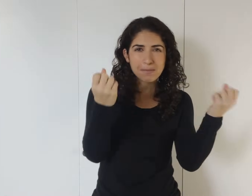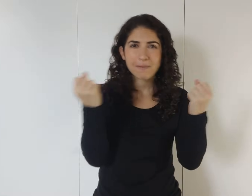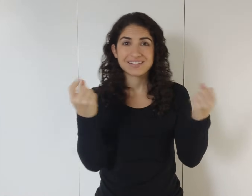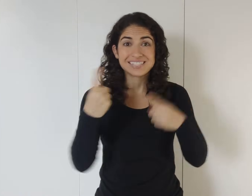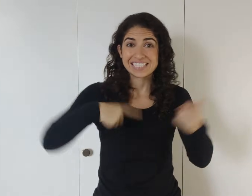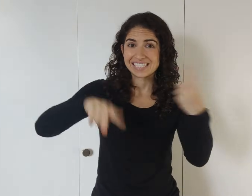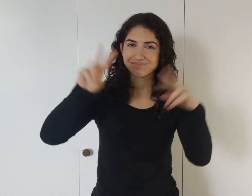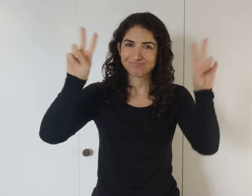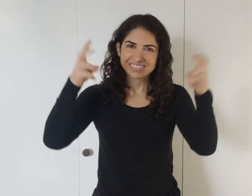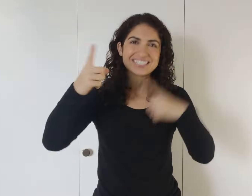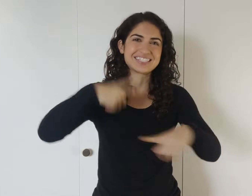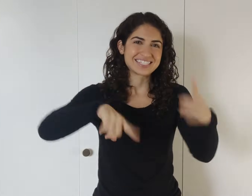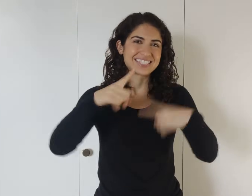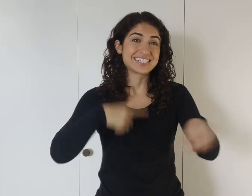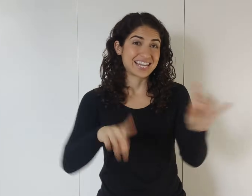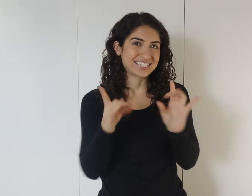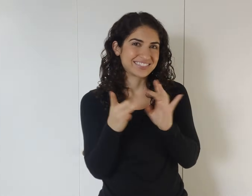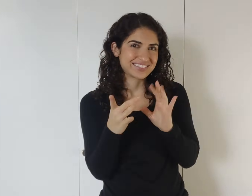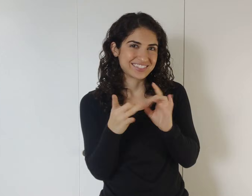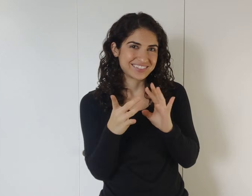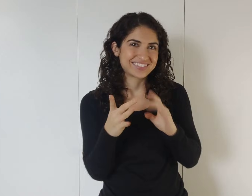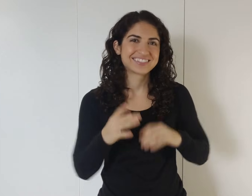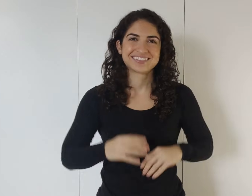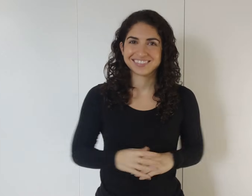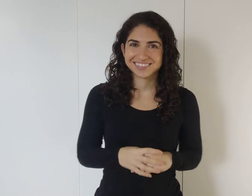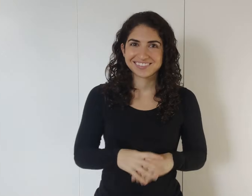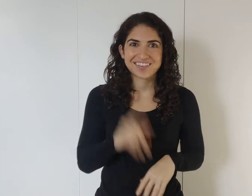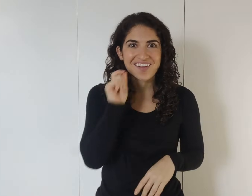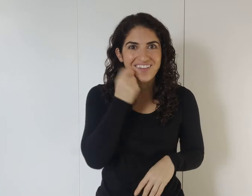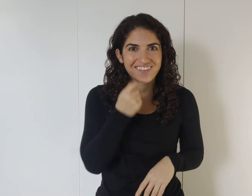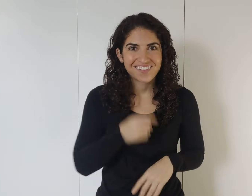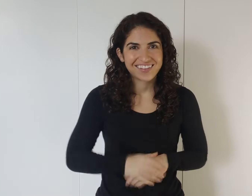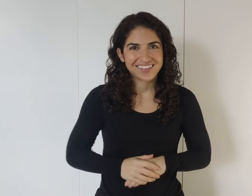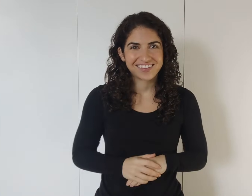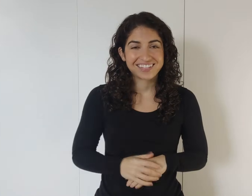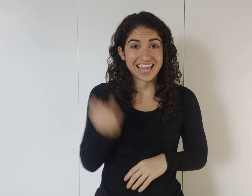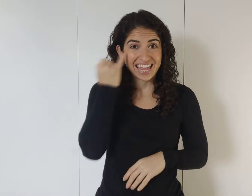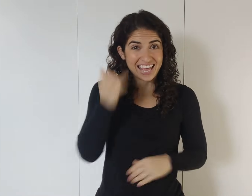Everything is signed; it's called the "Signing Starbucks". Cool!